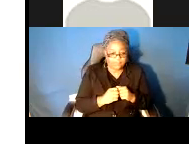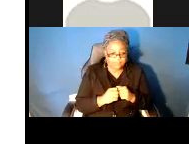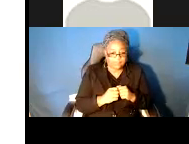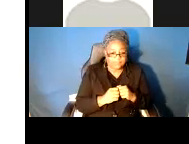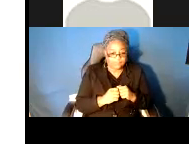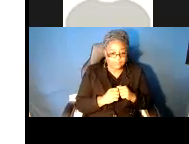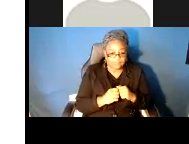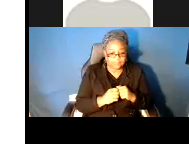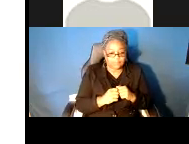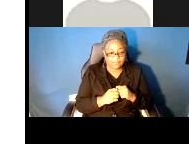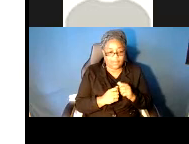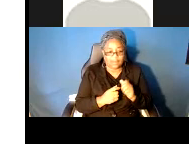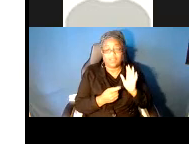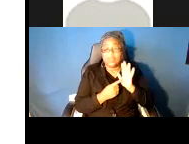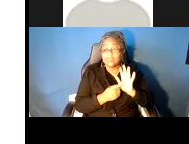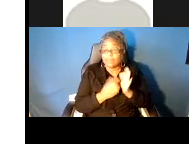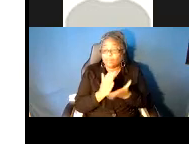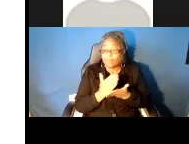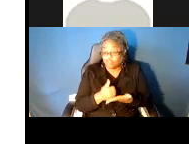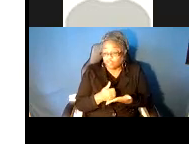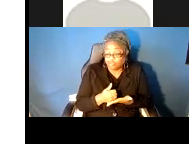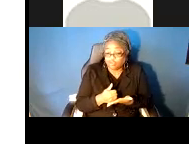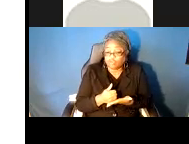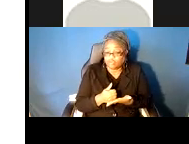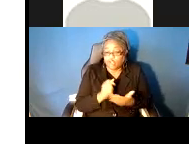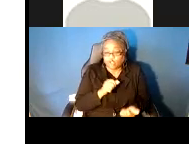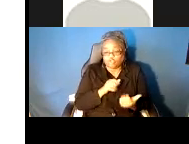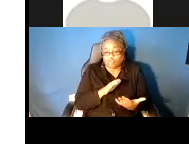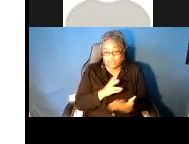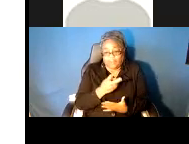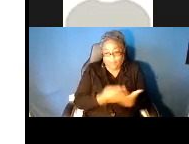The sample budgets address both of these scenarios.